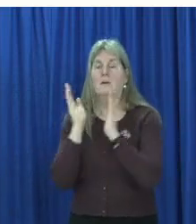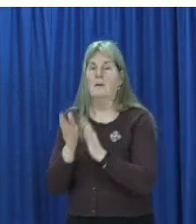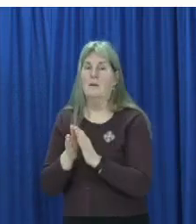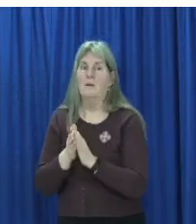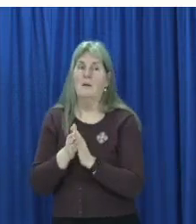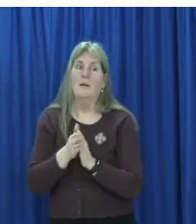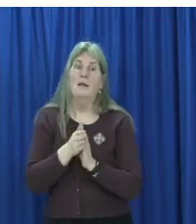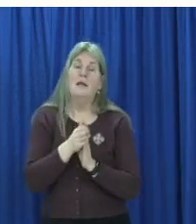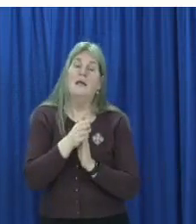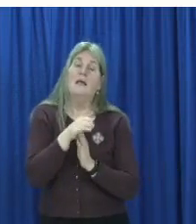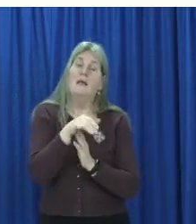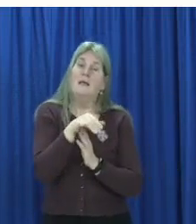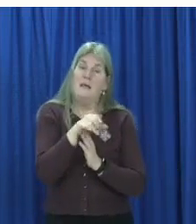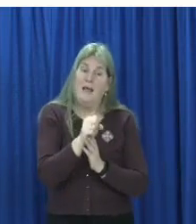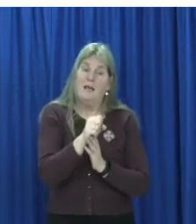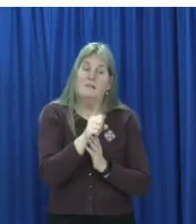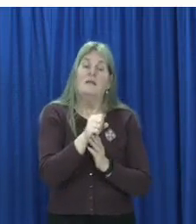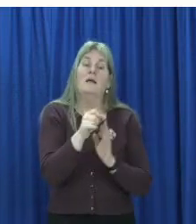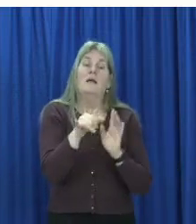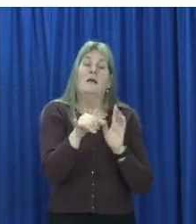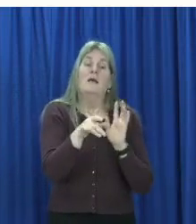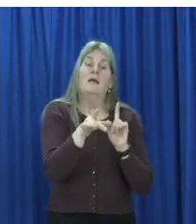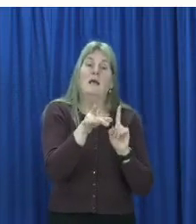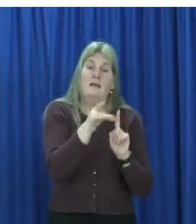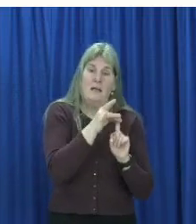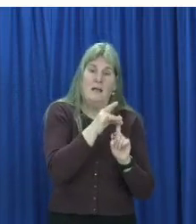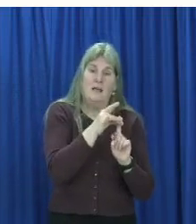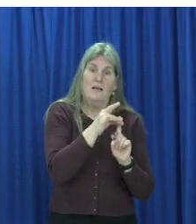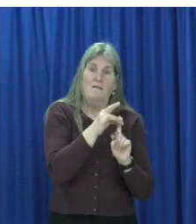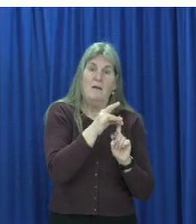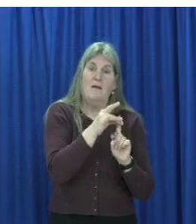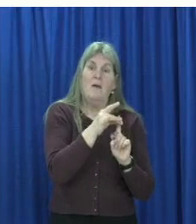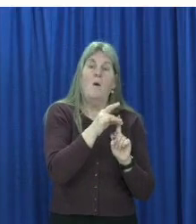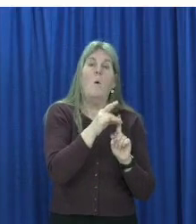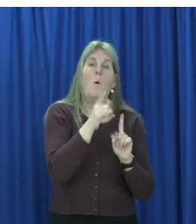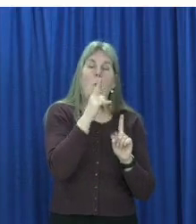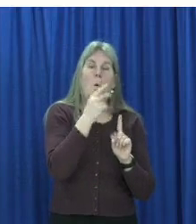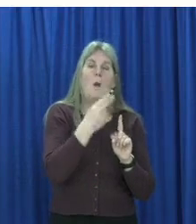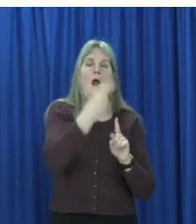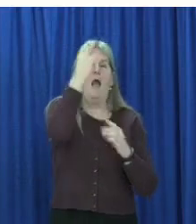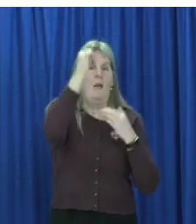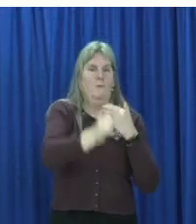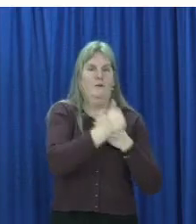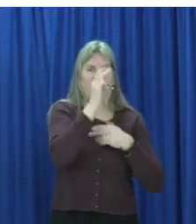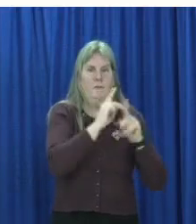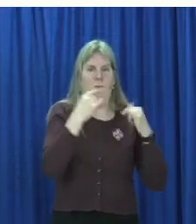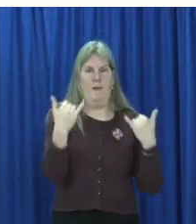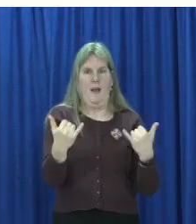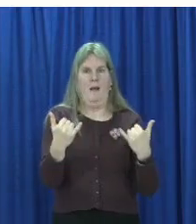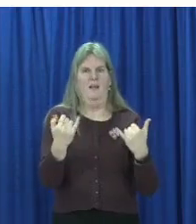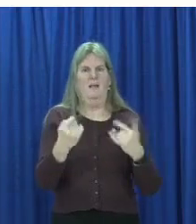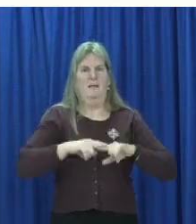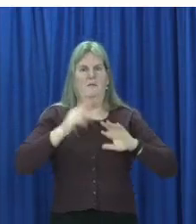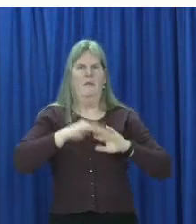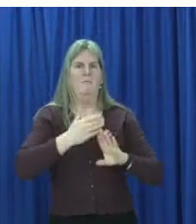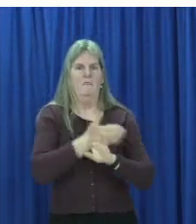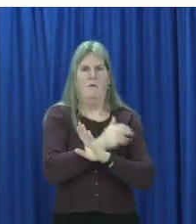of cases, however, they're an indicator of cases amongst those most at risk of severe illness, and those most at risk of spreading to people who have